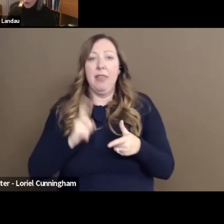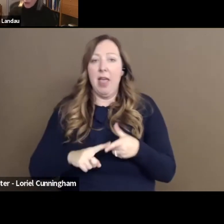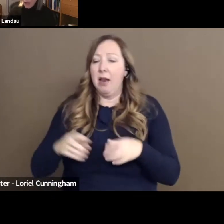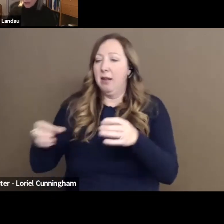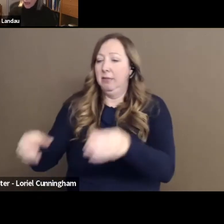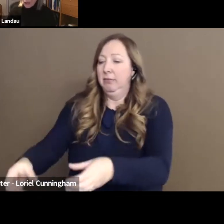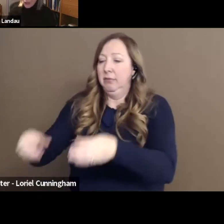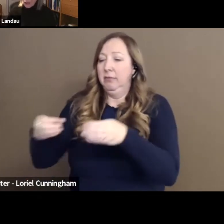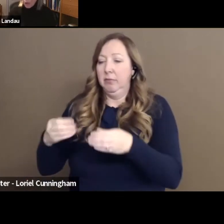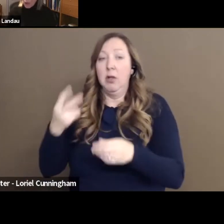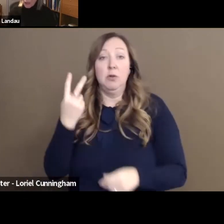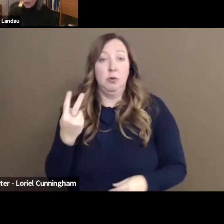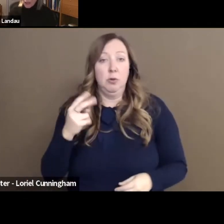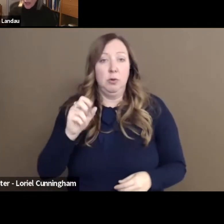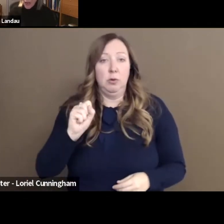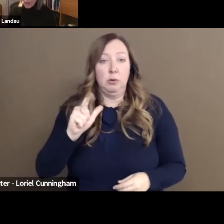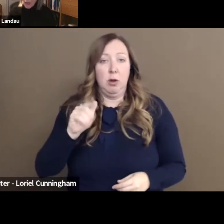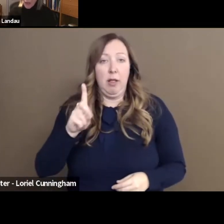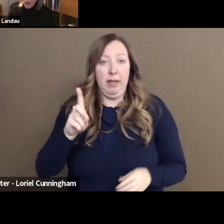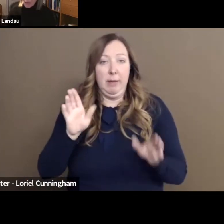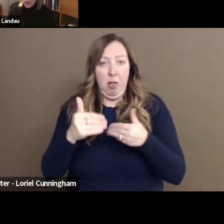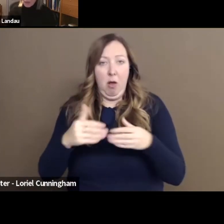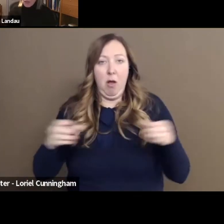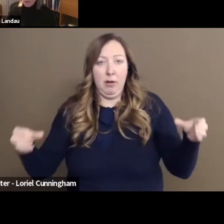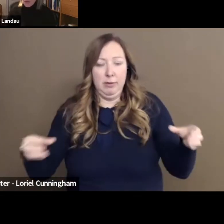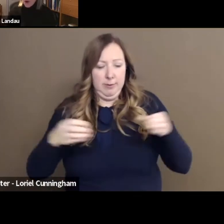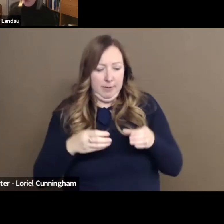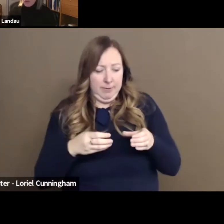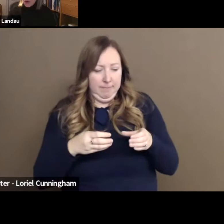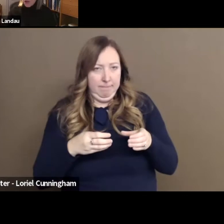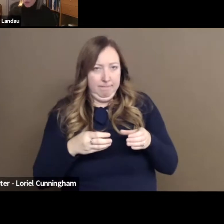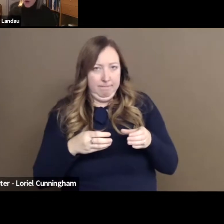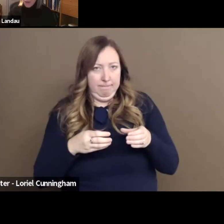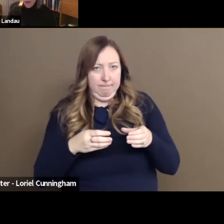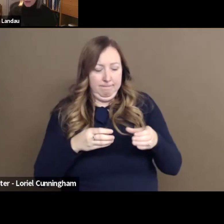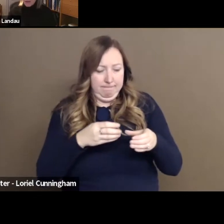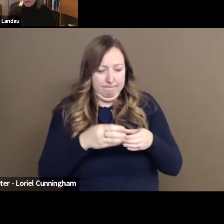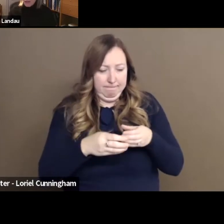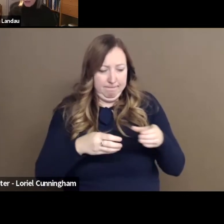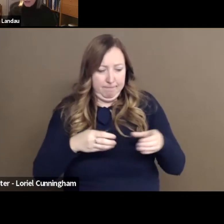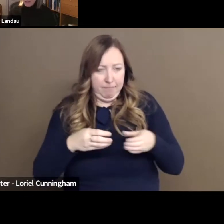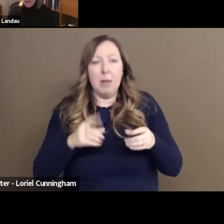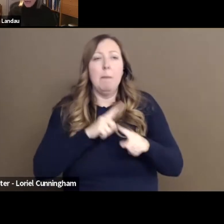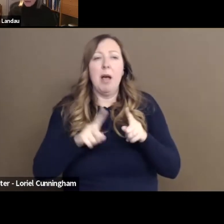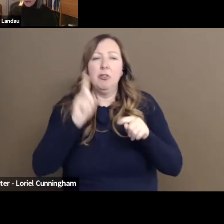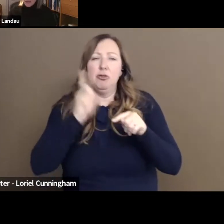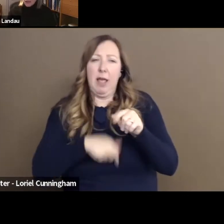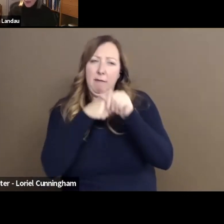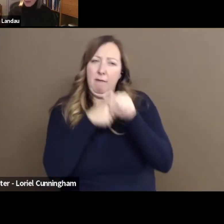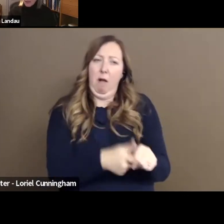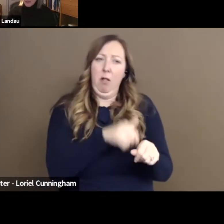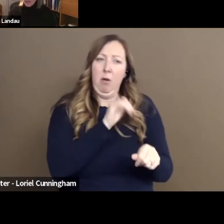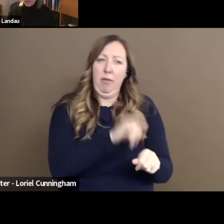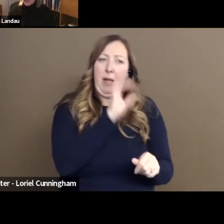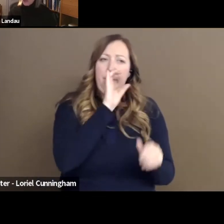correct and she'll organize them but she comes up with overall the wrong pattern